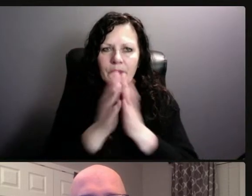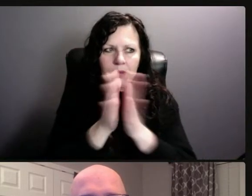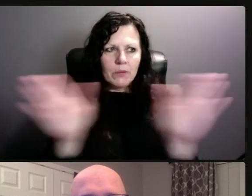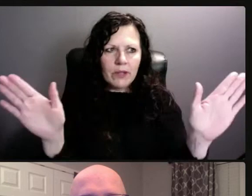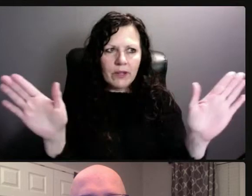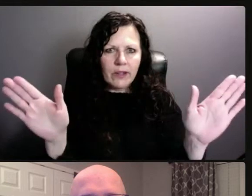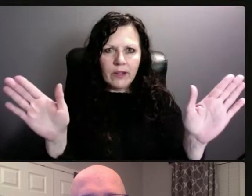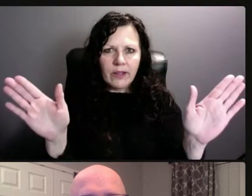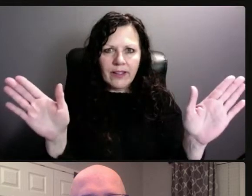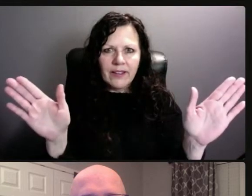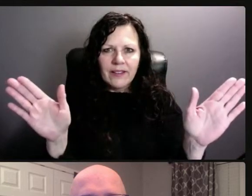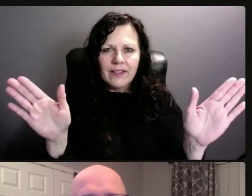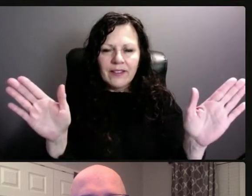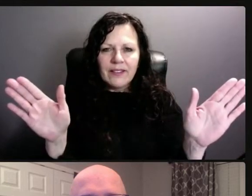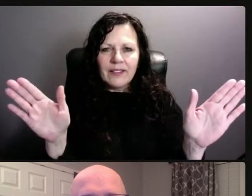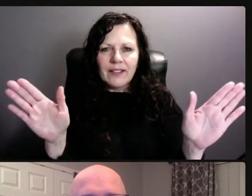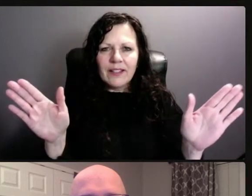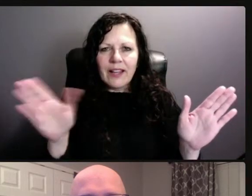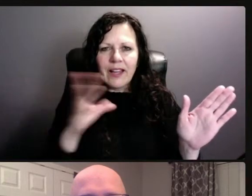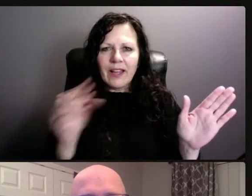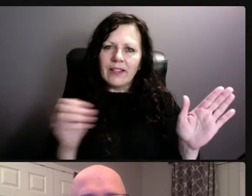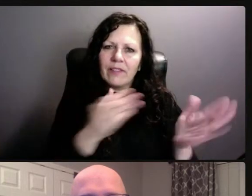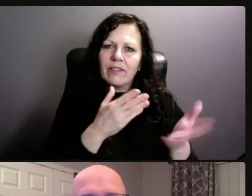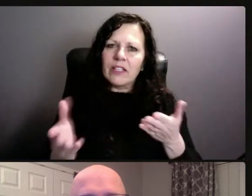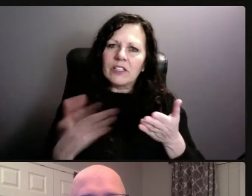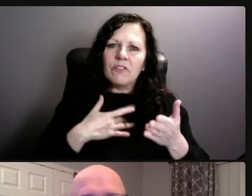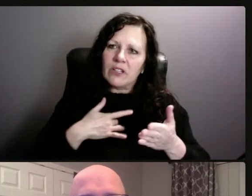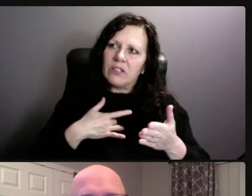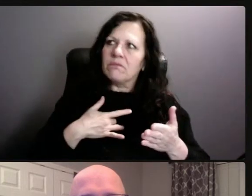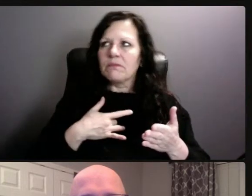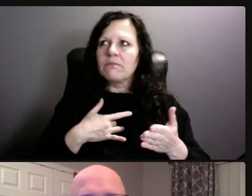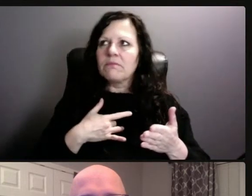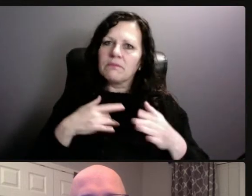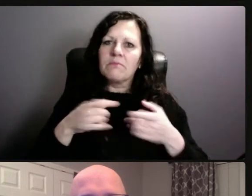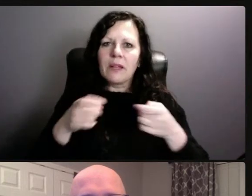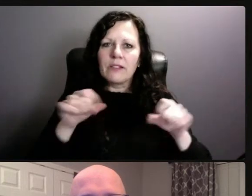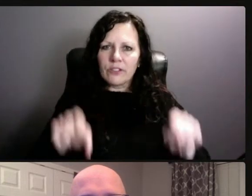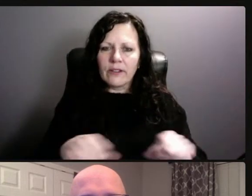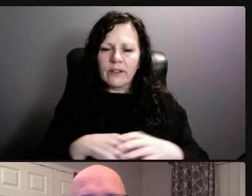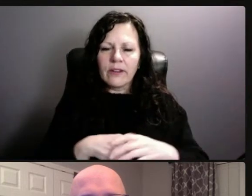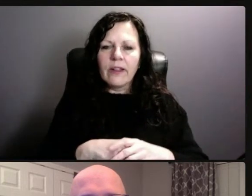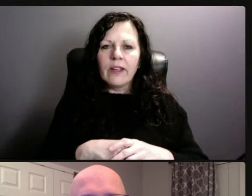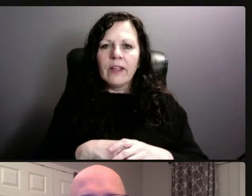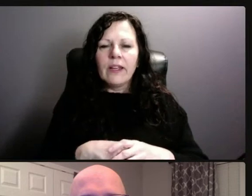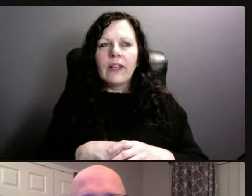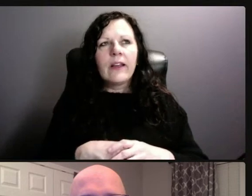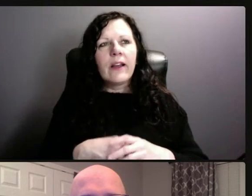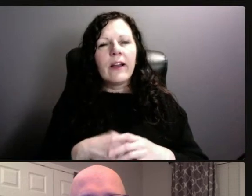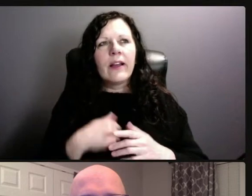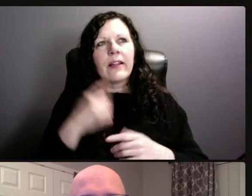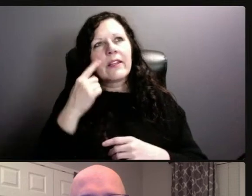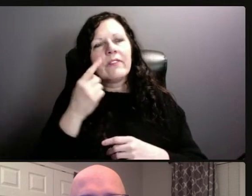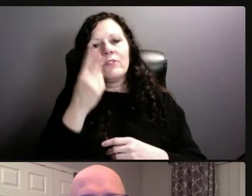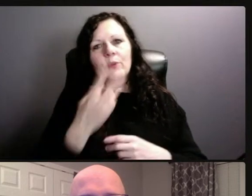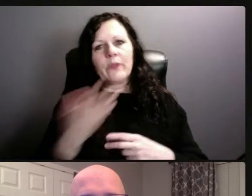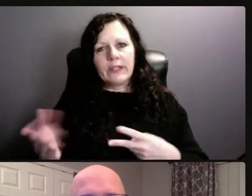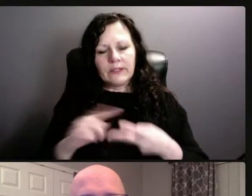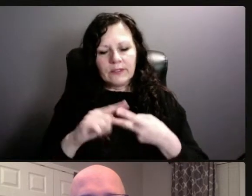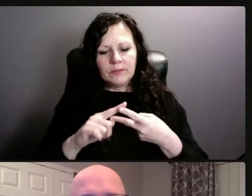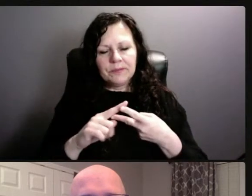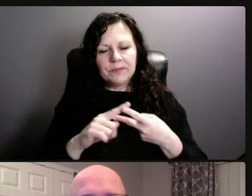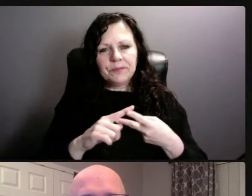I KEEP THINKING ABOUT IN AN